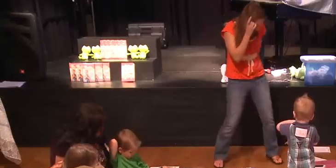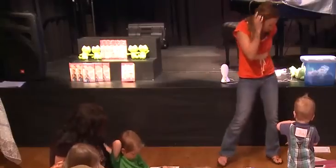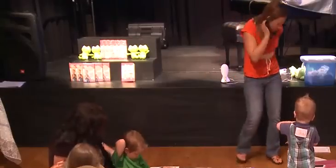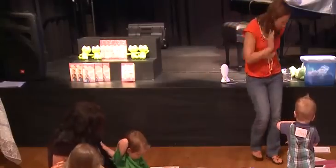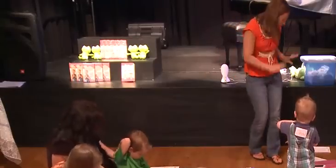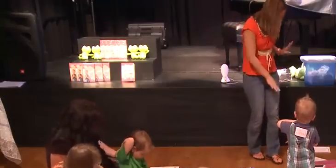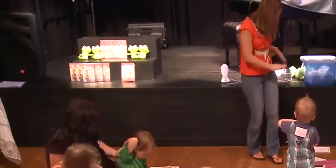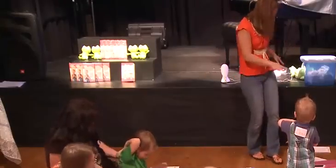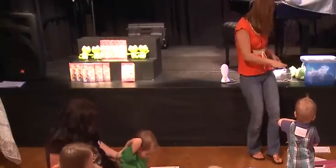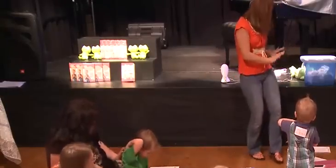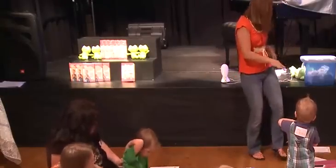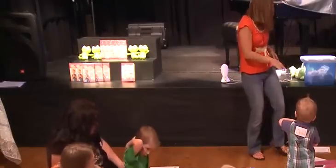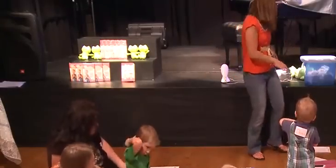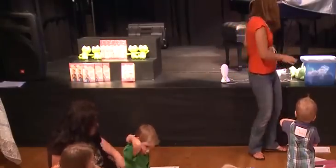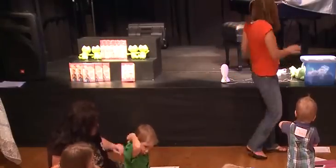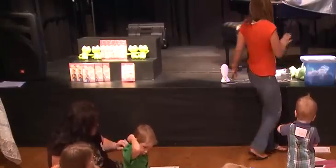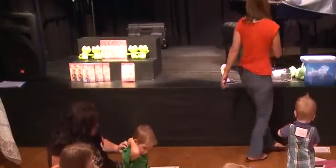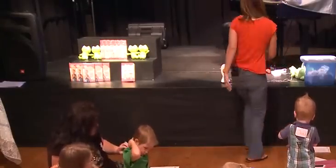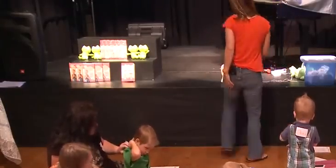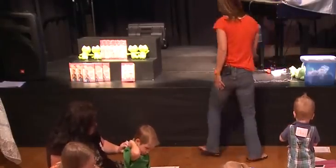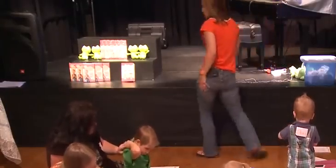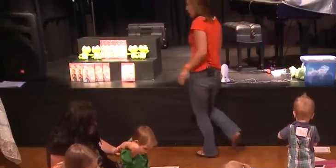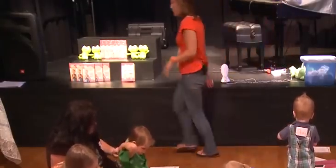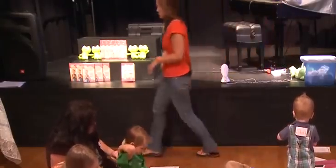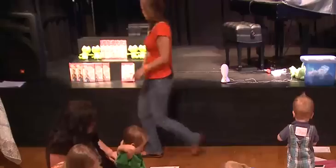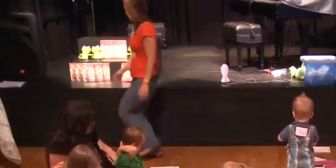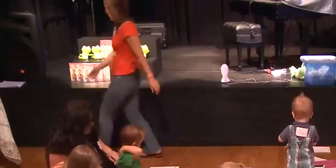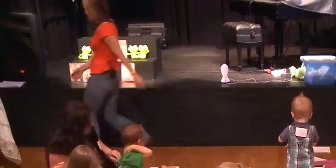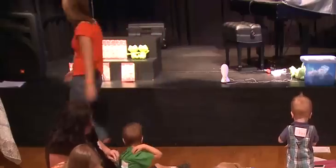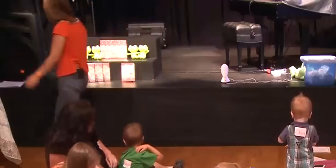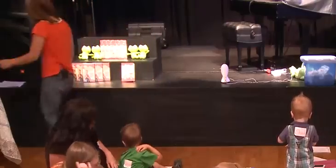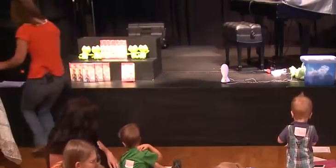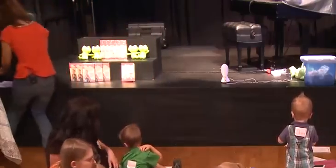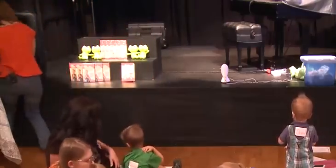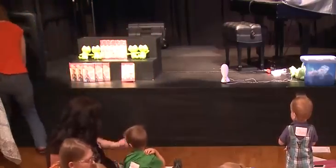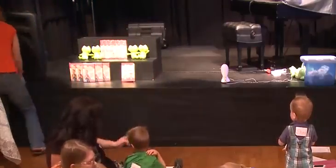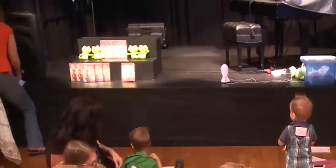I'm going to go through some more of your materials. Here they are over here,